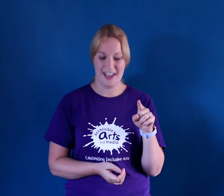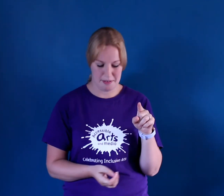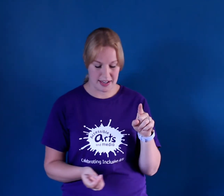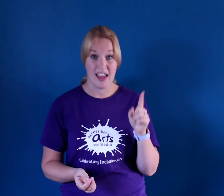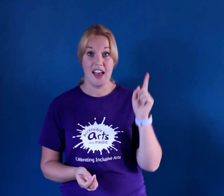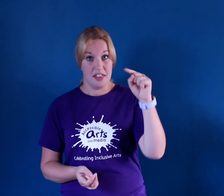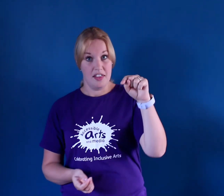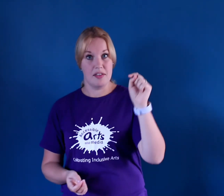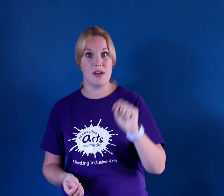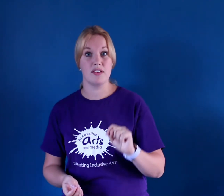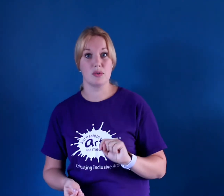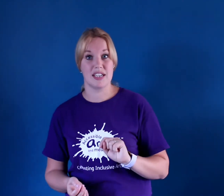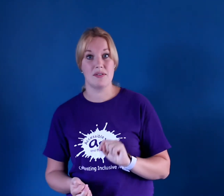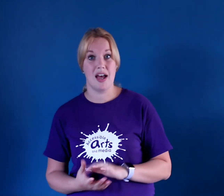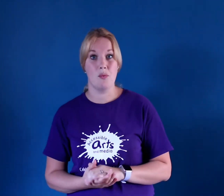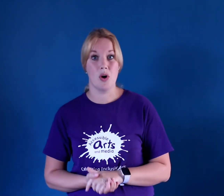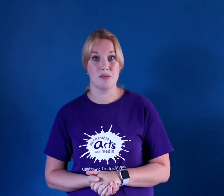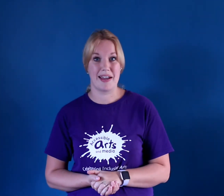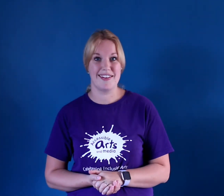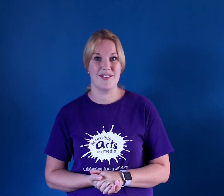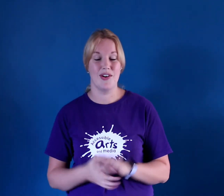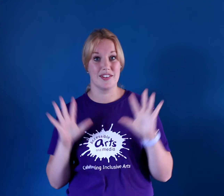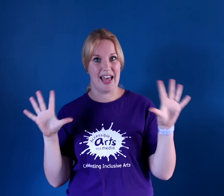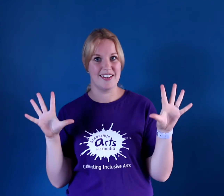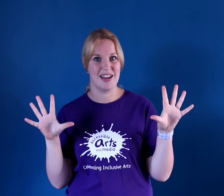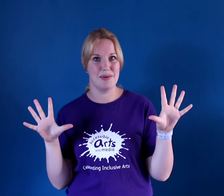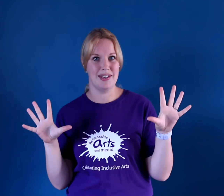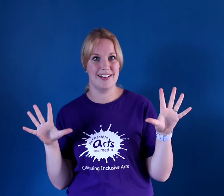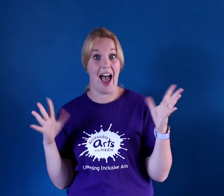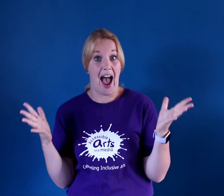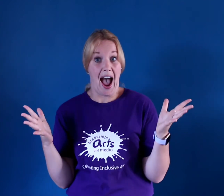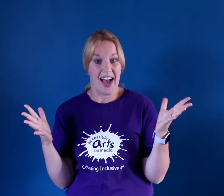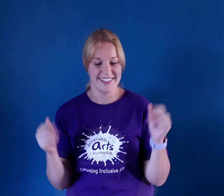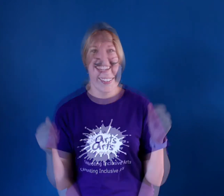Are you ready? The music will shout out what handshape you need.